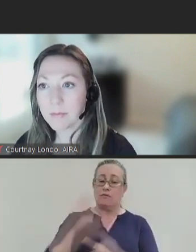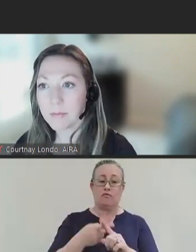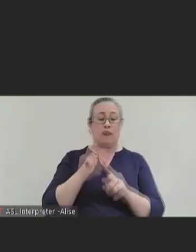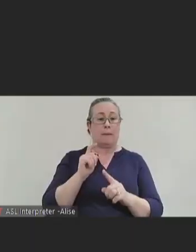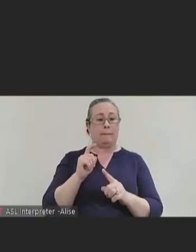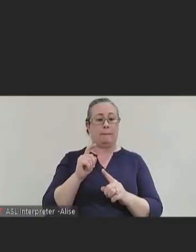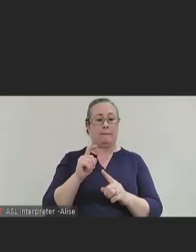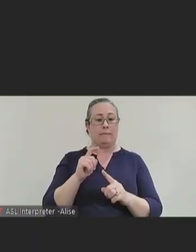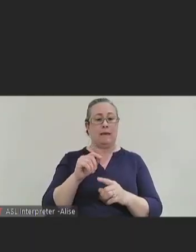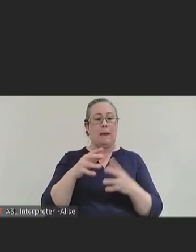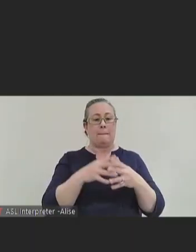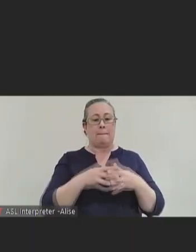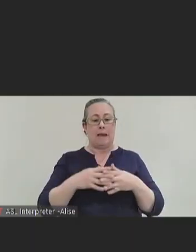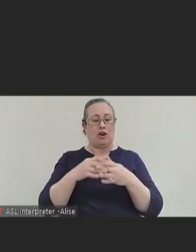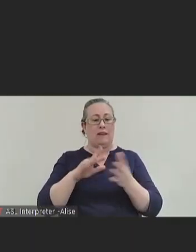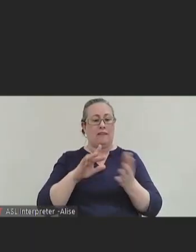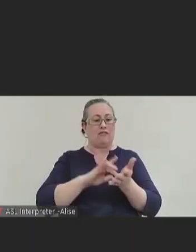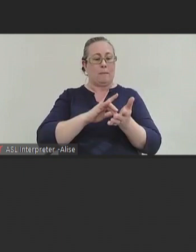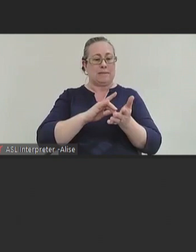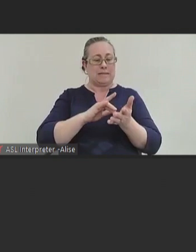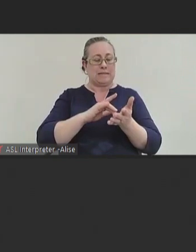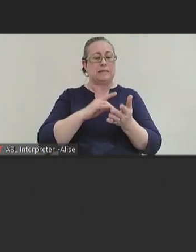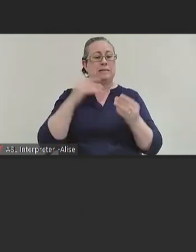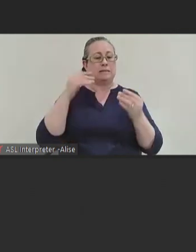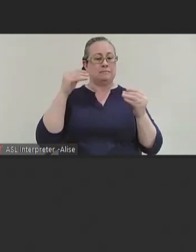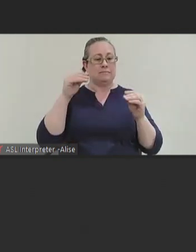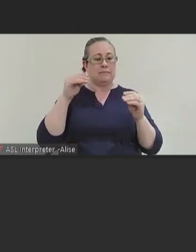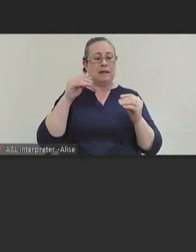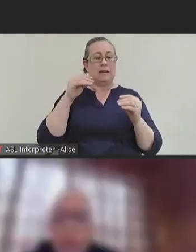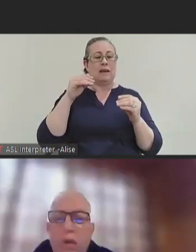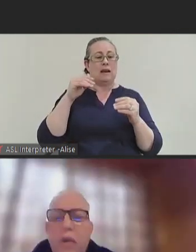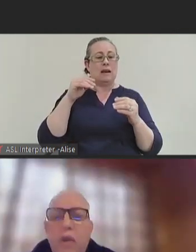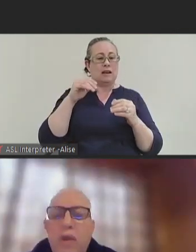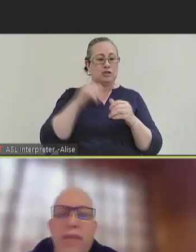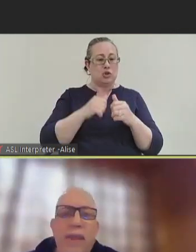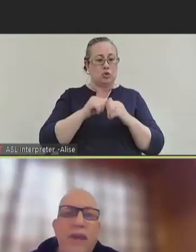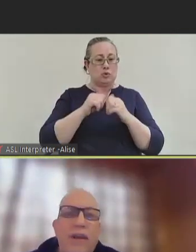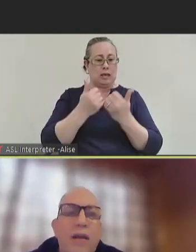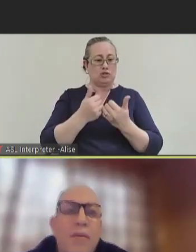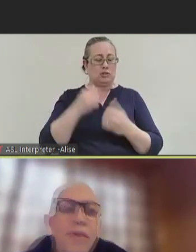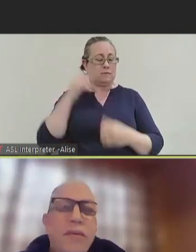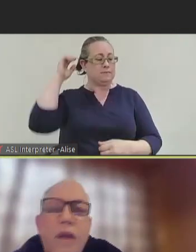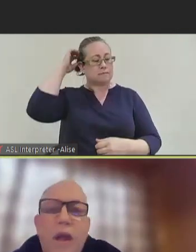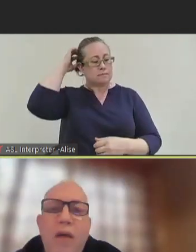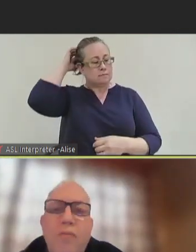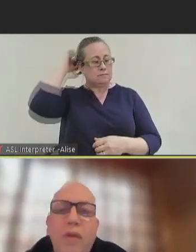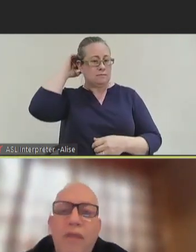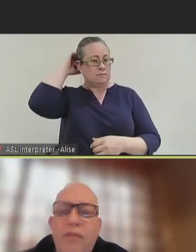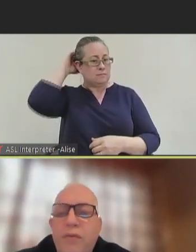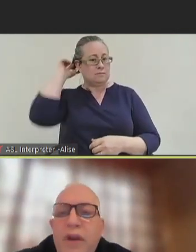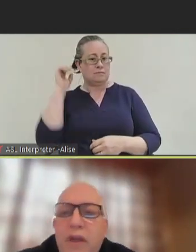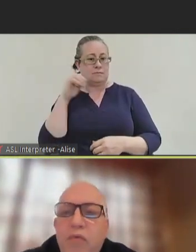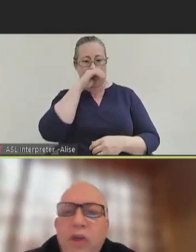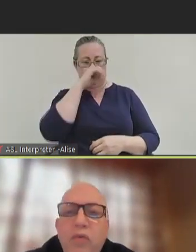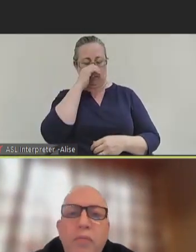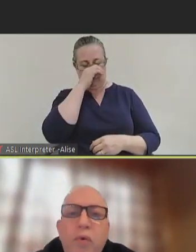American Pharmacists Association, Mitch Rothholz. Mitchel Rothholz: Thank you, Dr. Hopkins. I've submitted a written report,